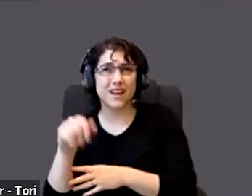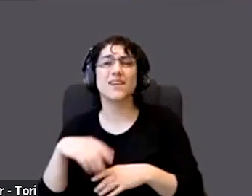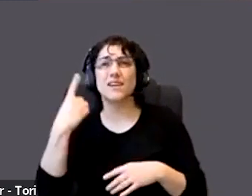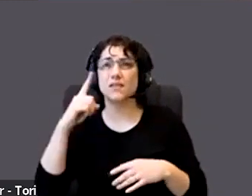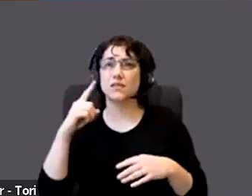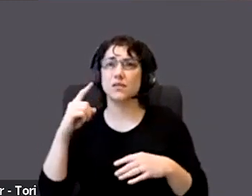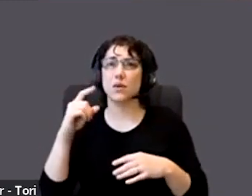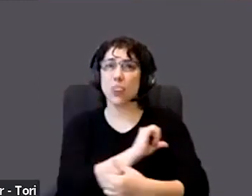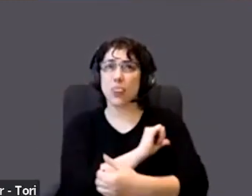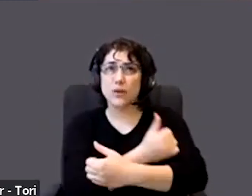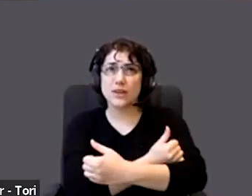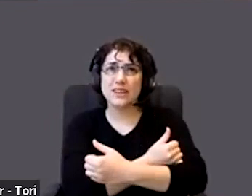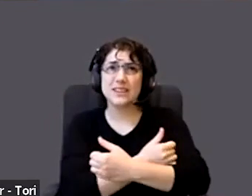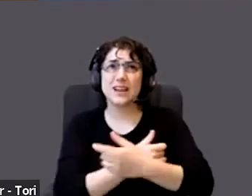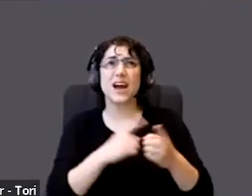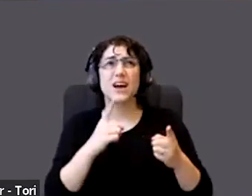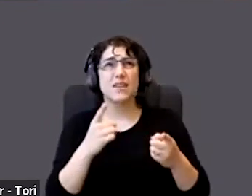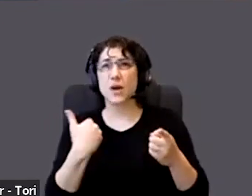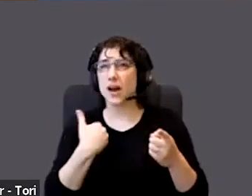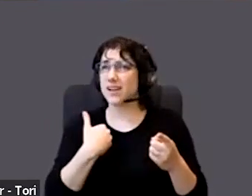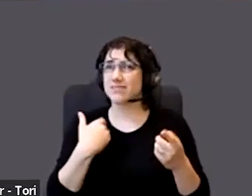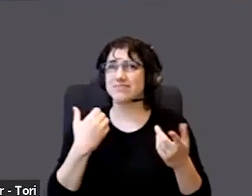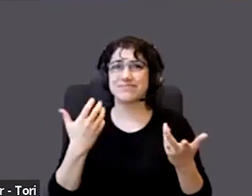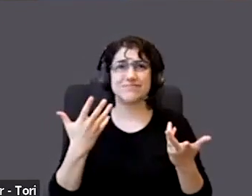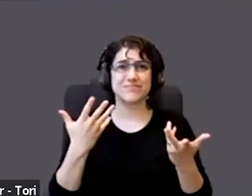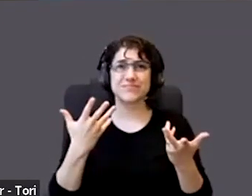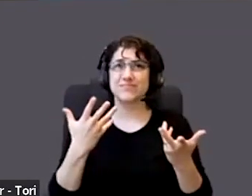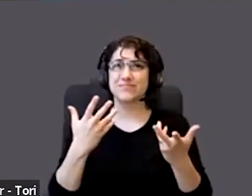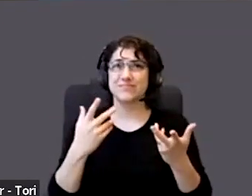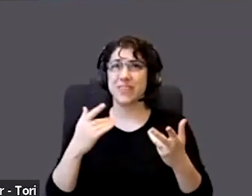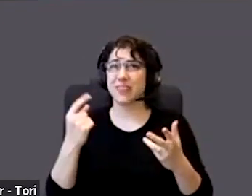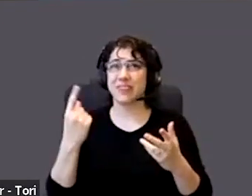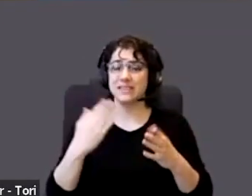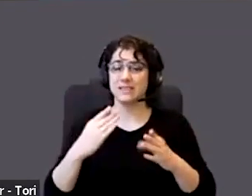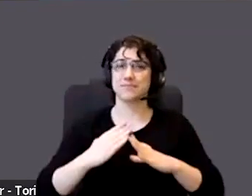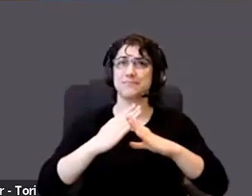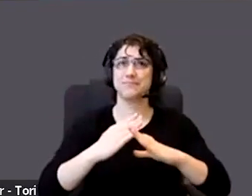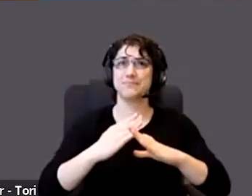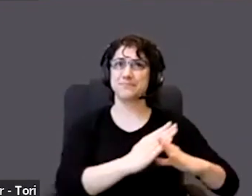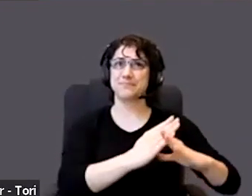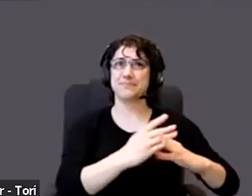as you were trying to do this forecast thing for the Omicron. Because I think some of the challenges have been experienced